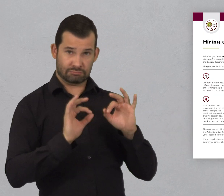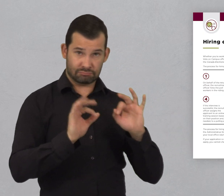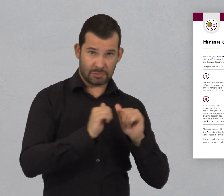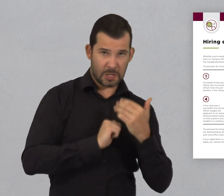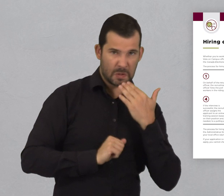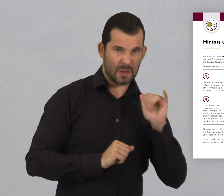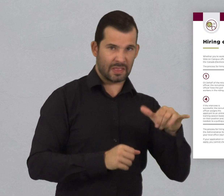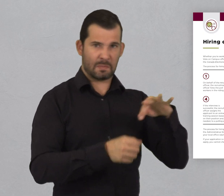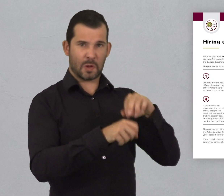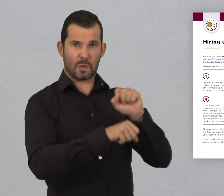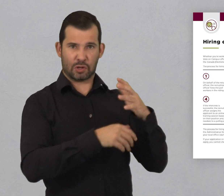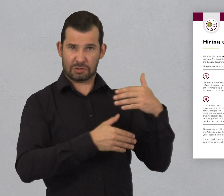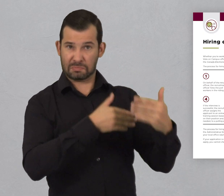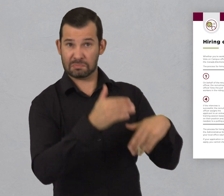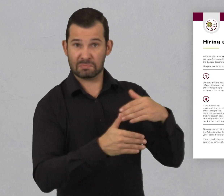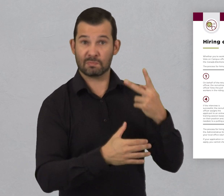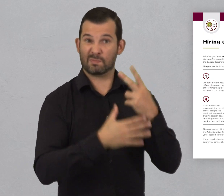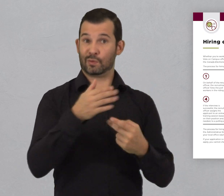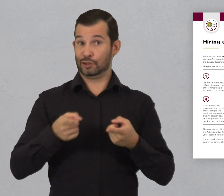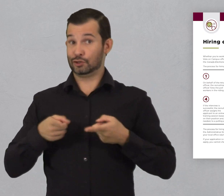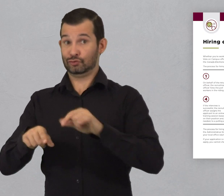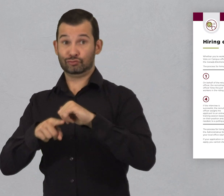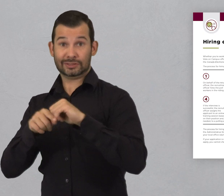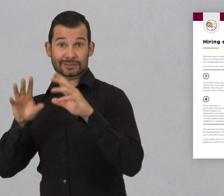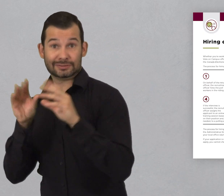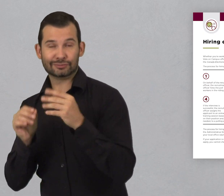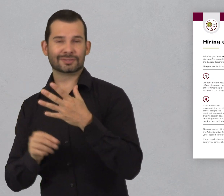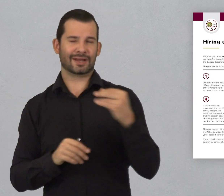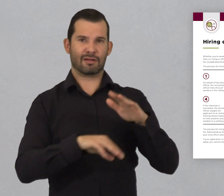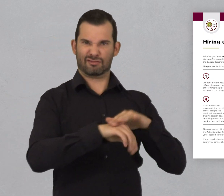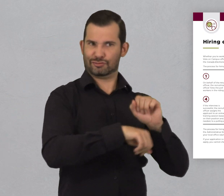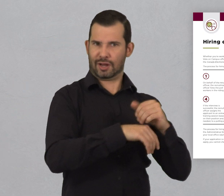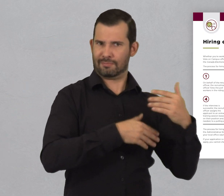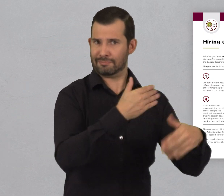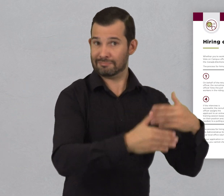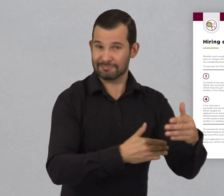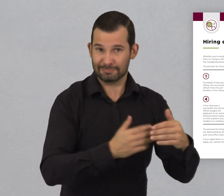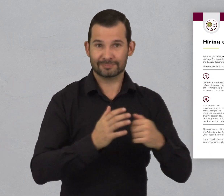the poll worker is doing, both during the training session and on the job.